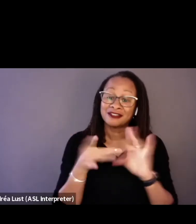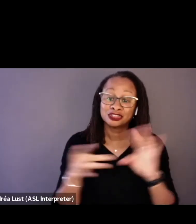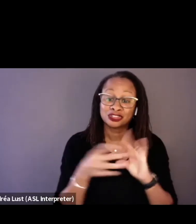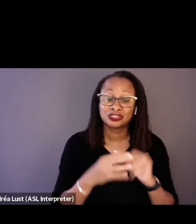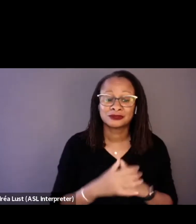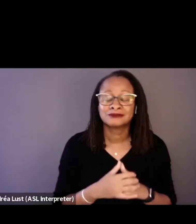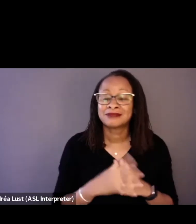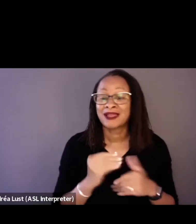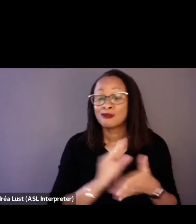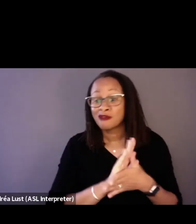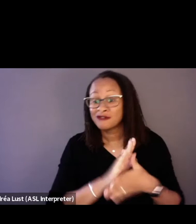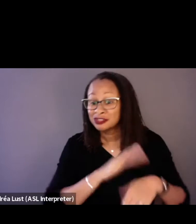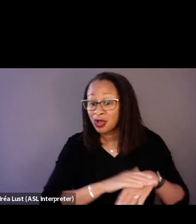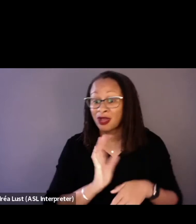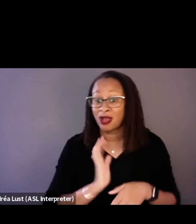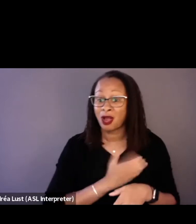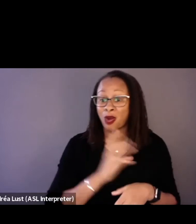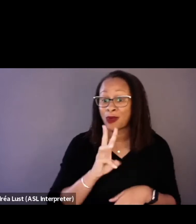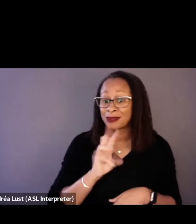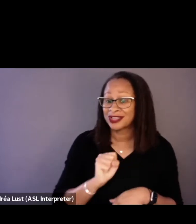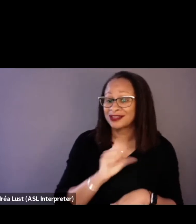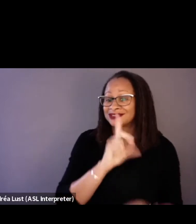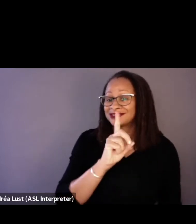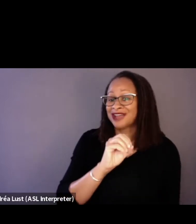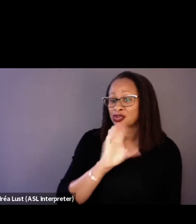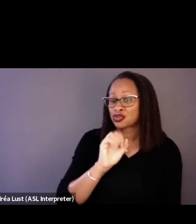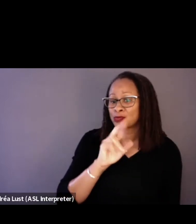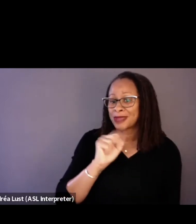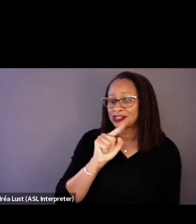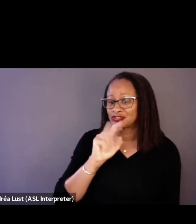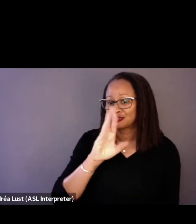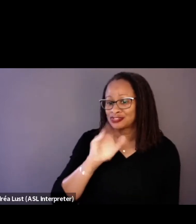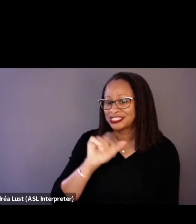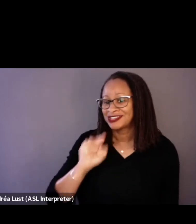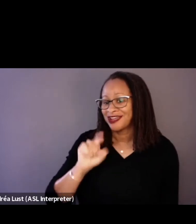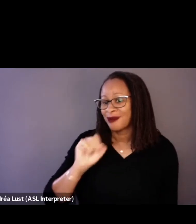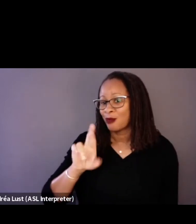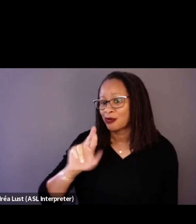on our website at documentary.org/screening-series.